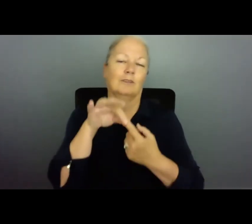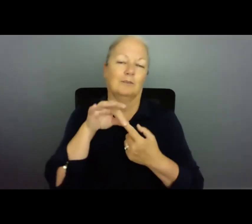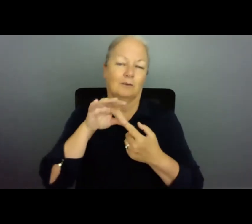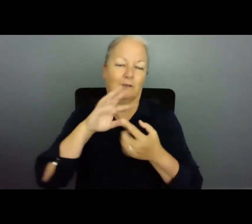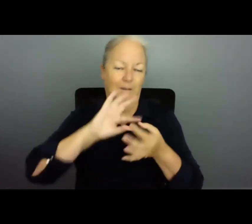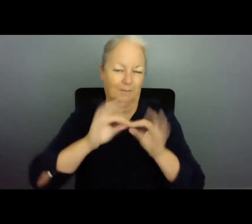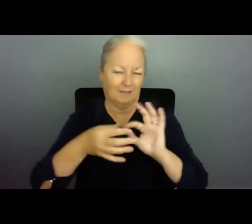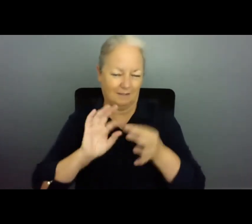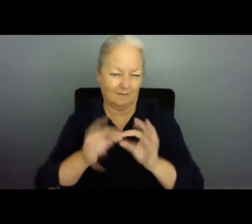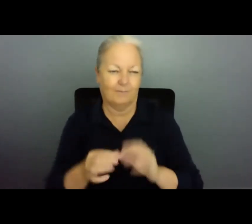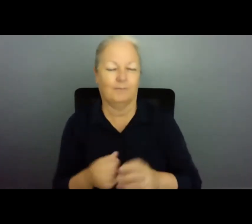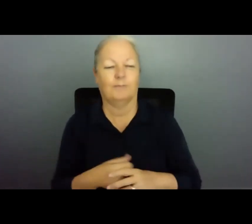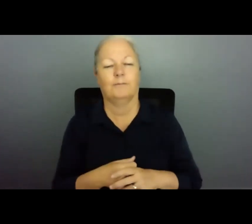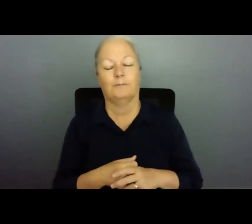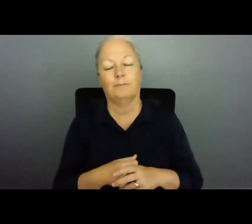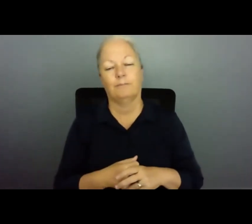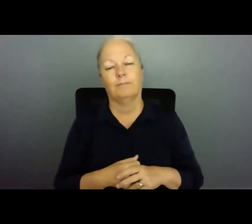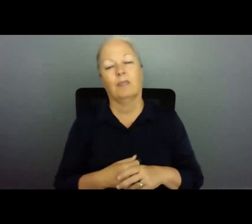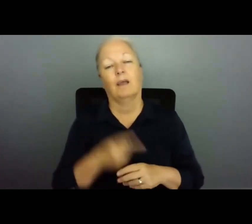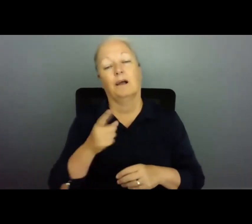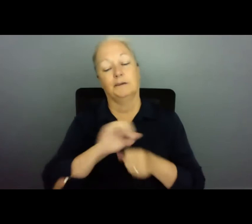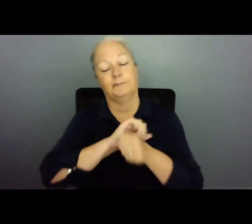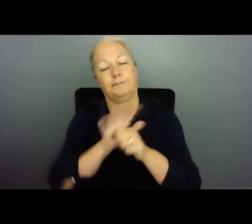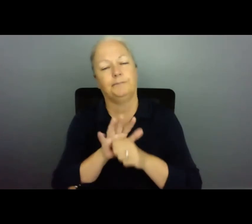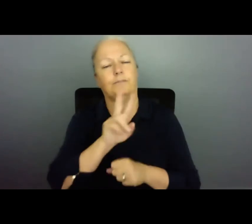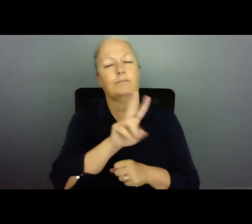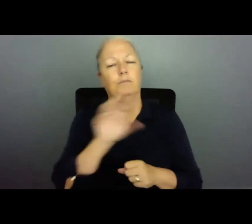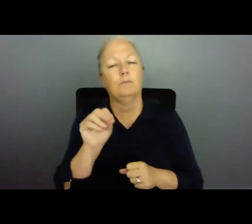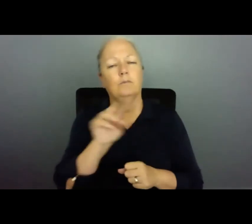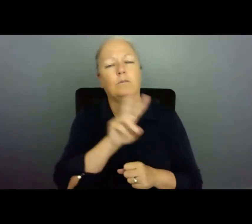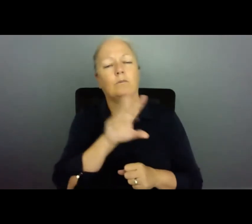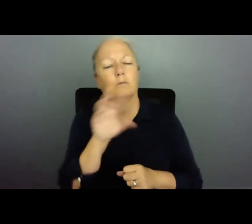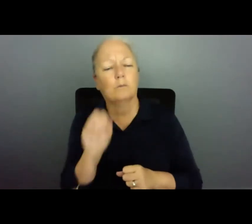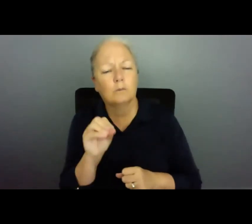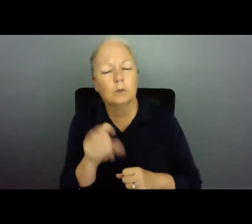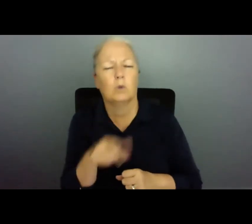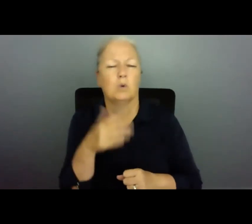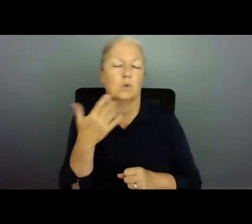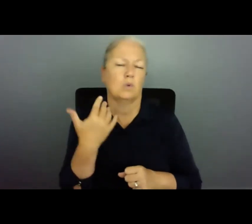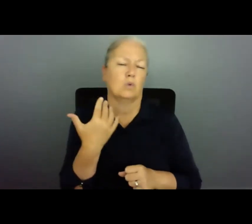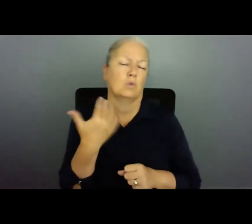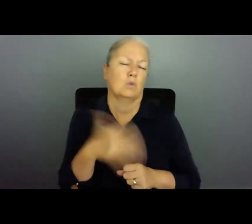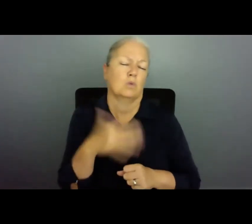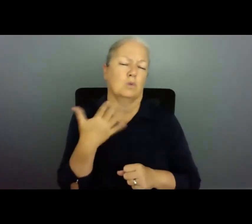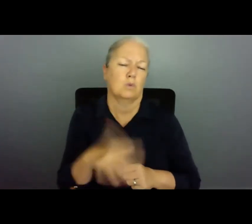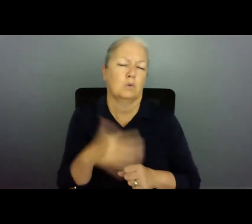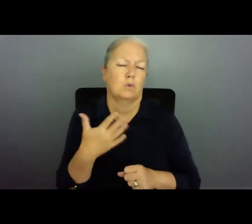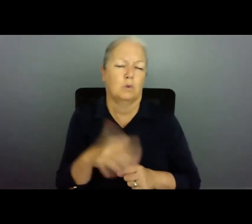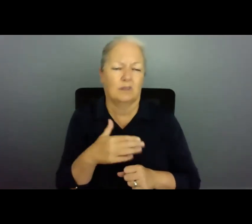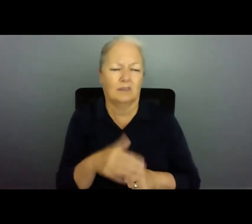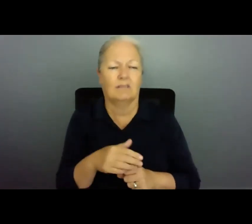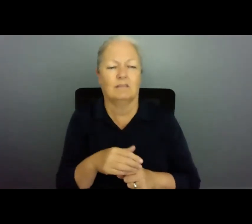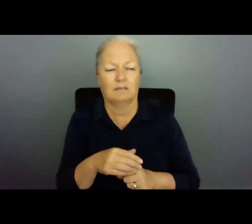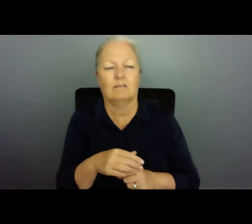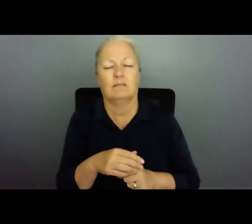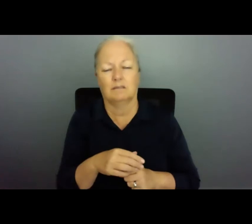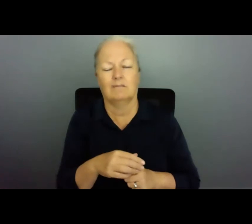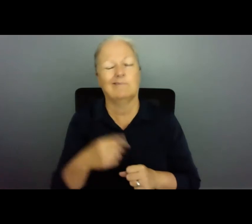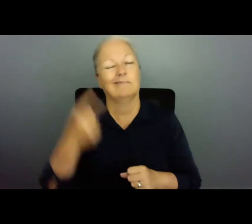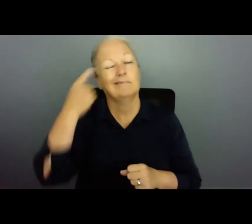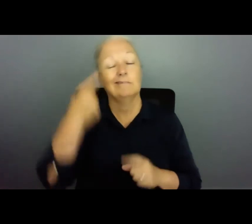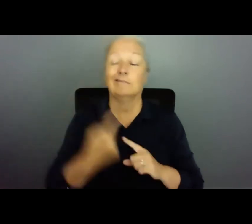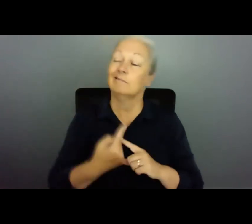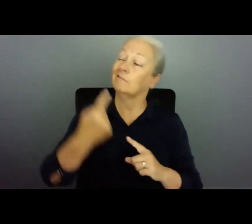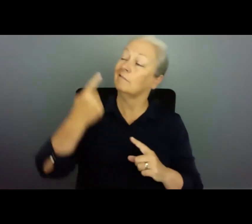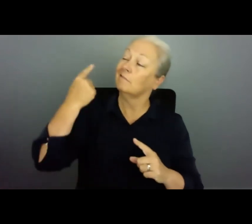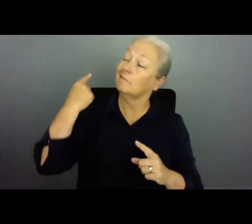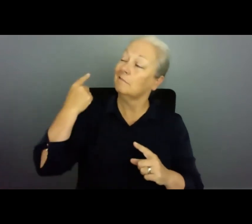affects the life of everyone in the world for those who have disabilities firstly